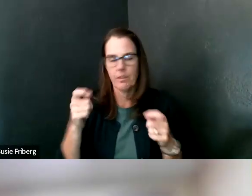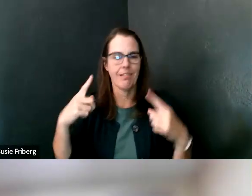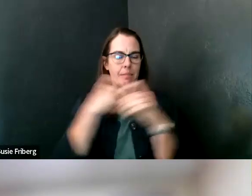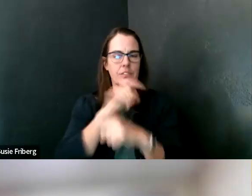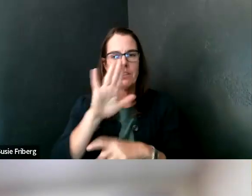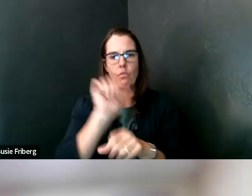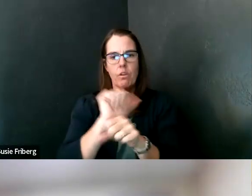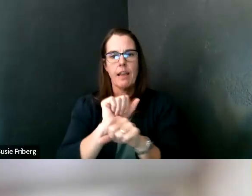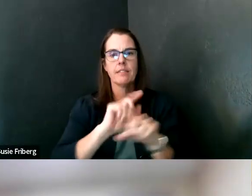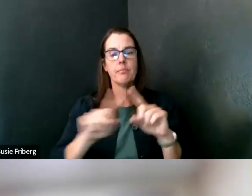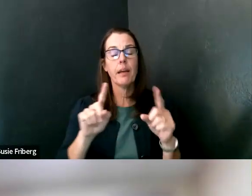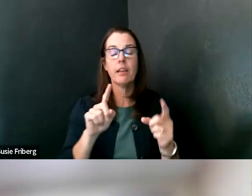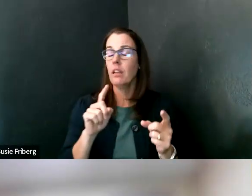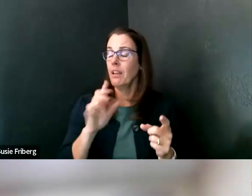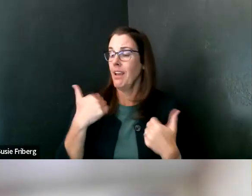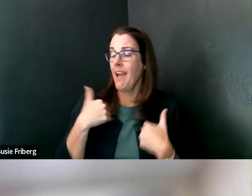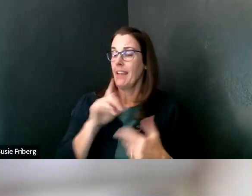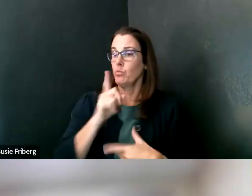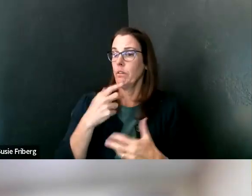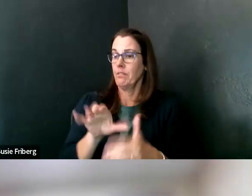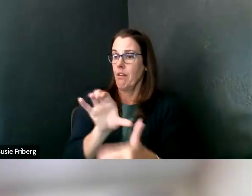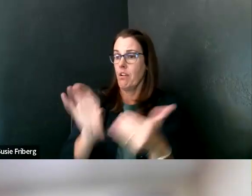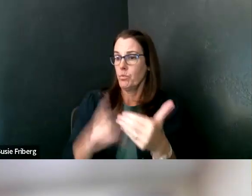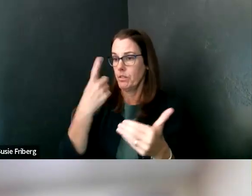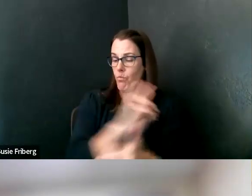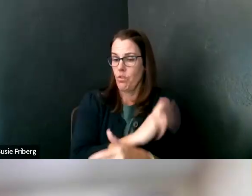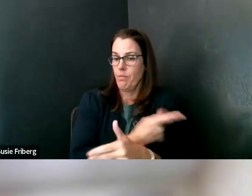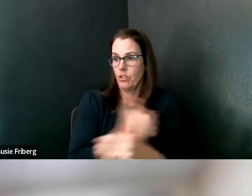but it has real world consequences for the patients who have nowhere else to turn. The